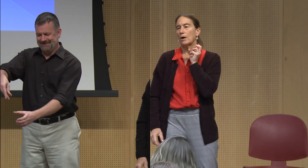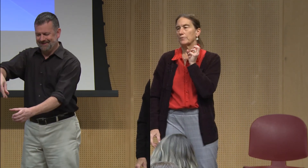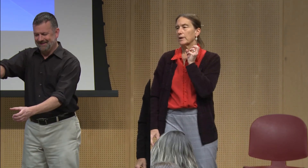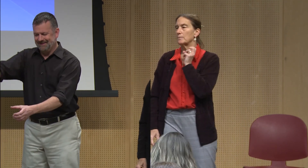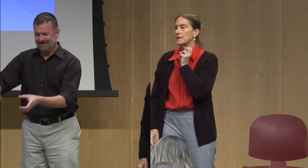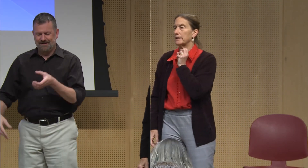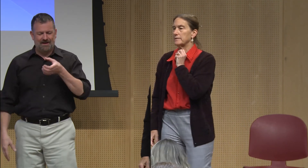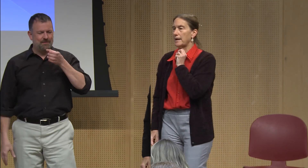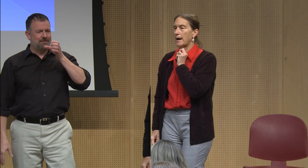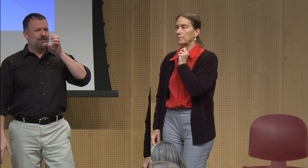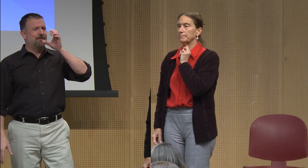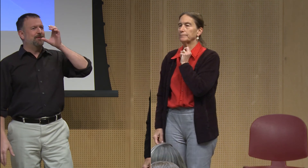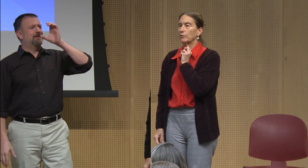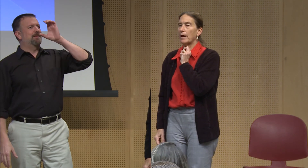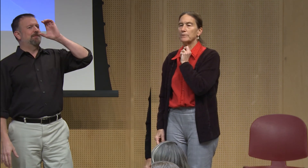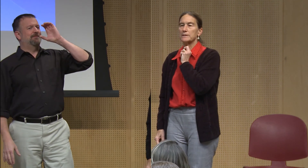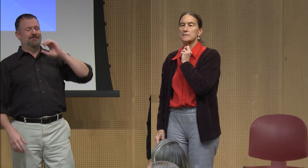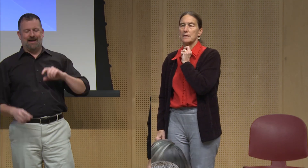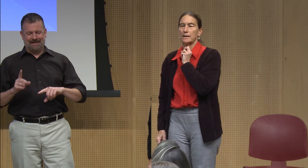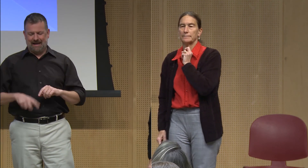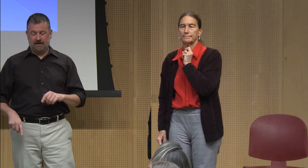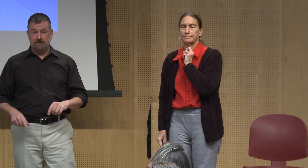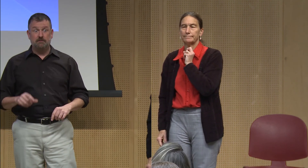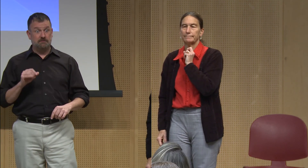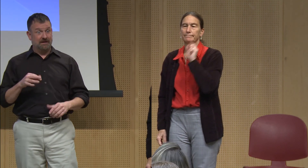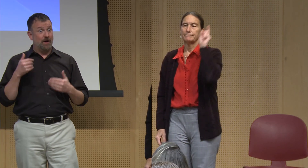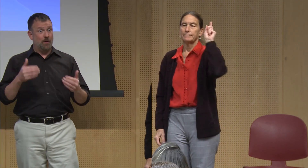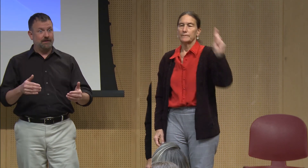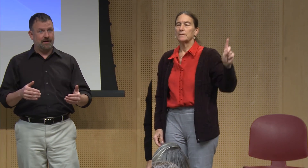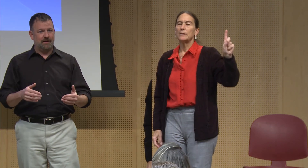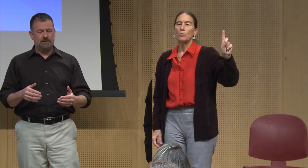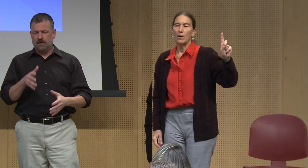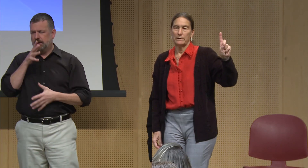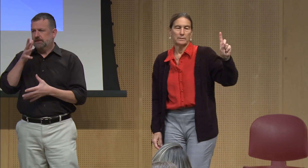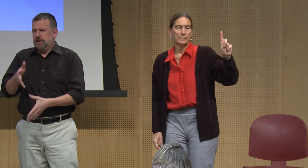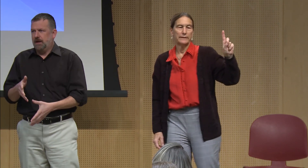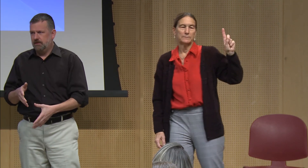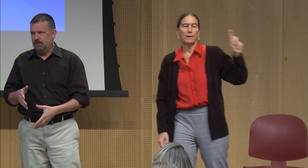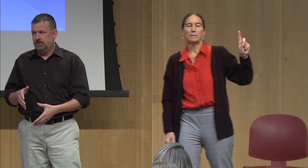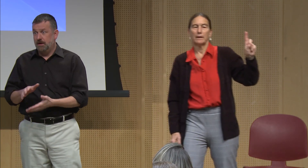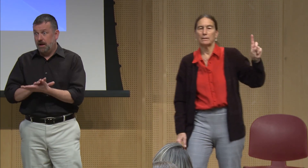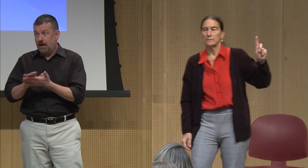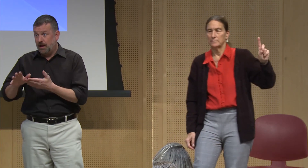COMES OUT OF THE TAP, OR I WOULD GET SICK. CLEAN WATER IS PUBLIC HEALTH.